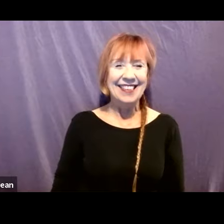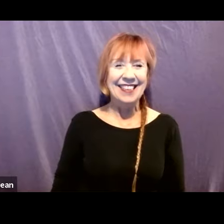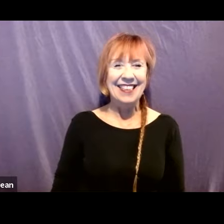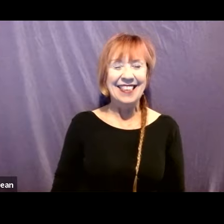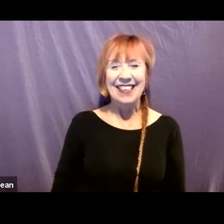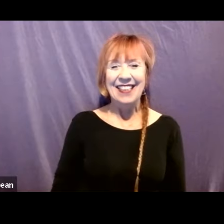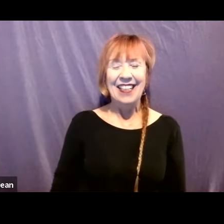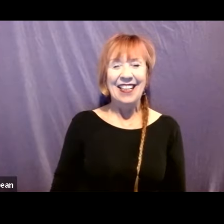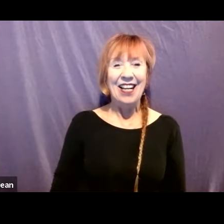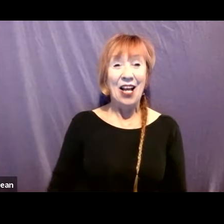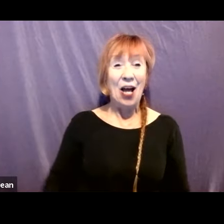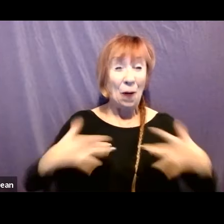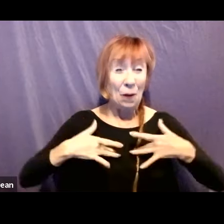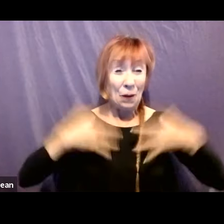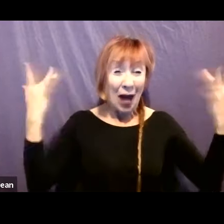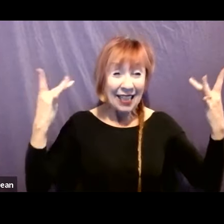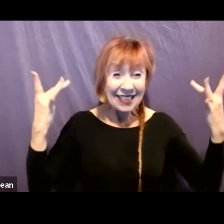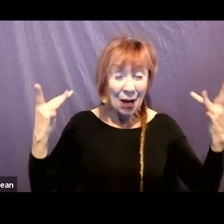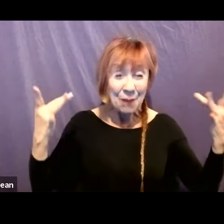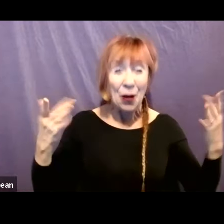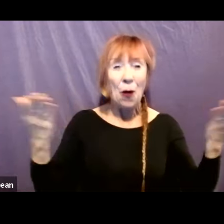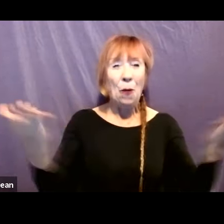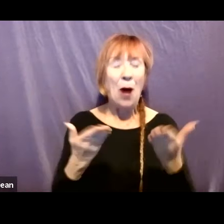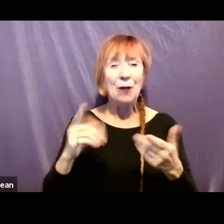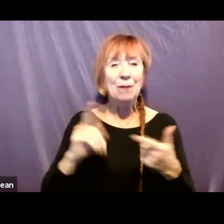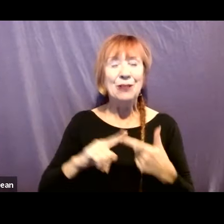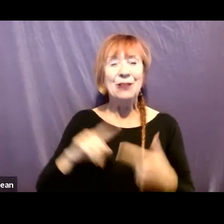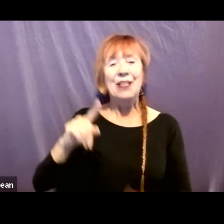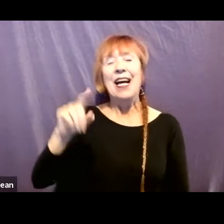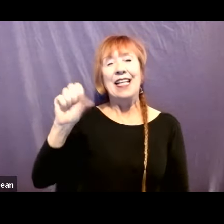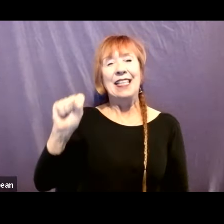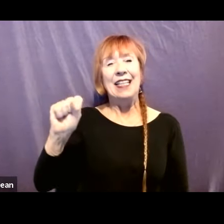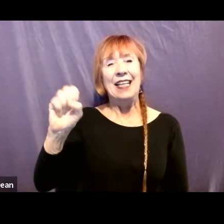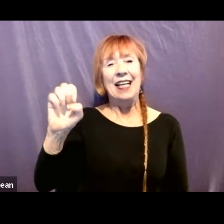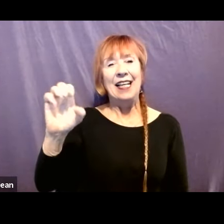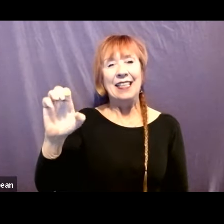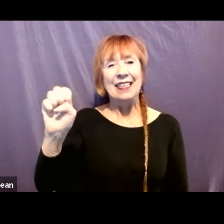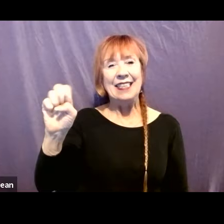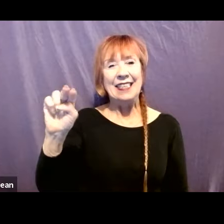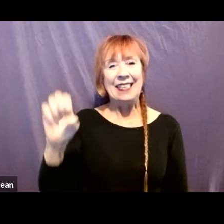What's up, everybody. Welcome to Scene to Screen, a show about the basics of screenwriting.